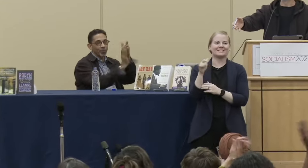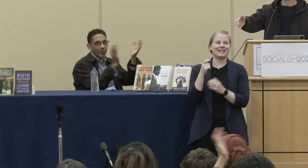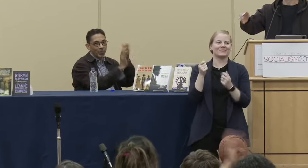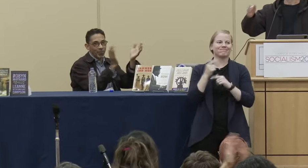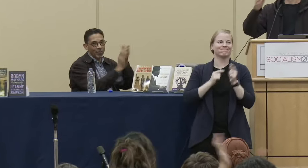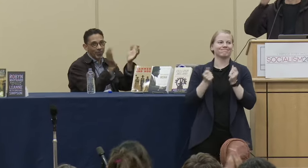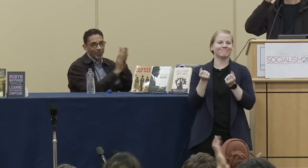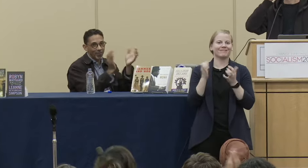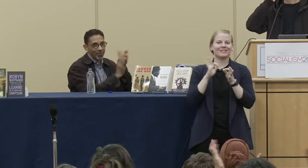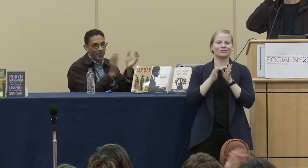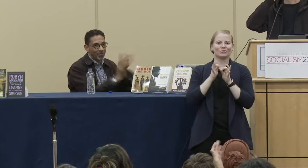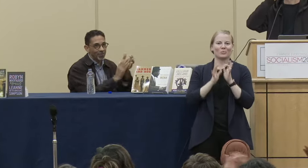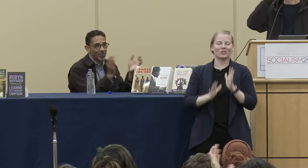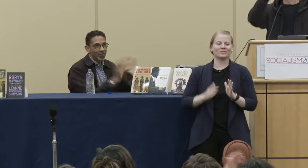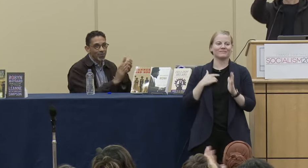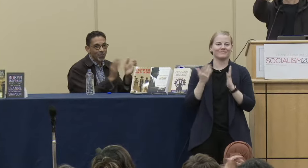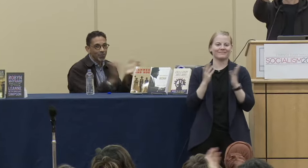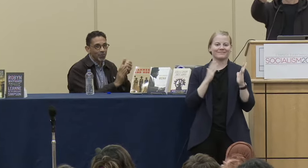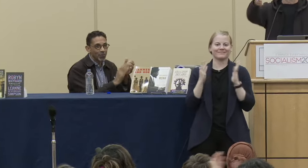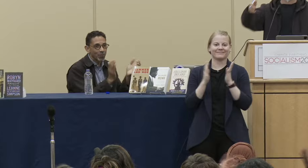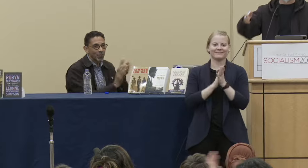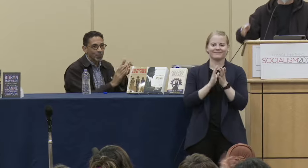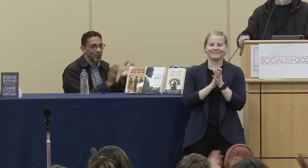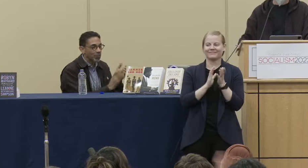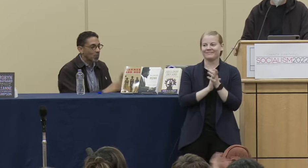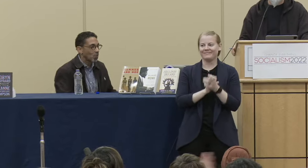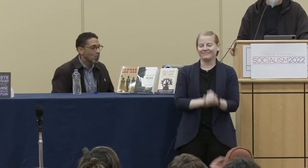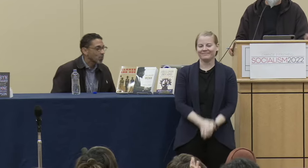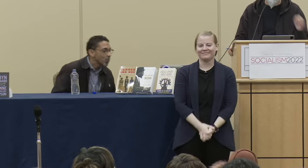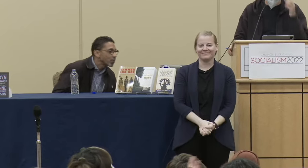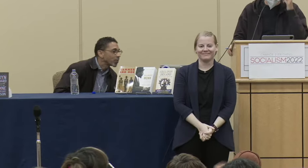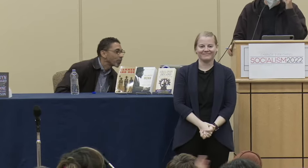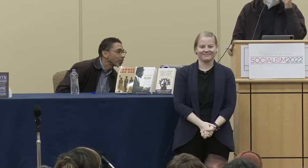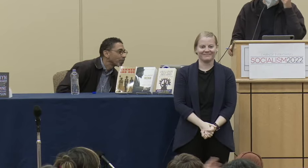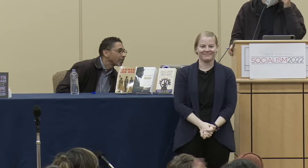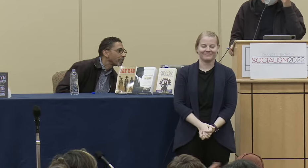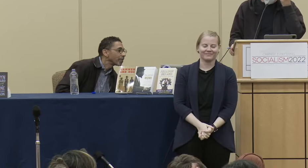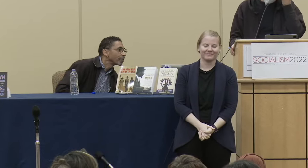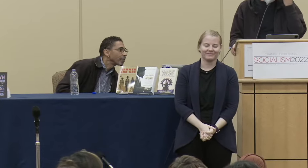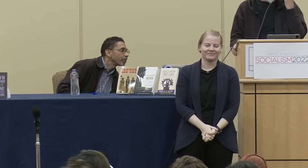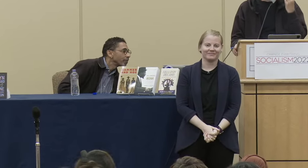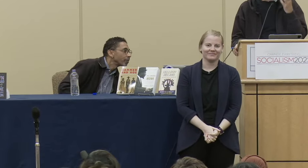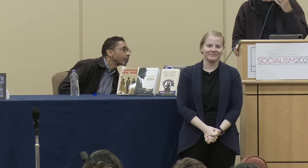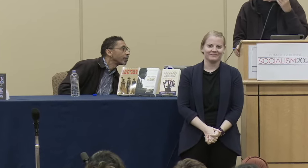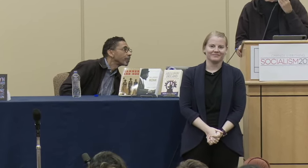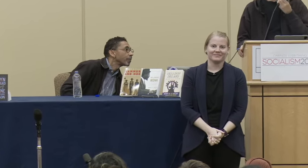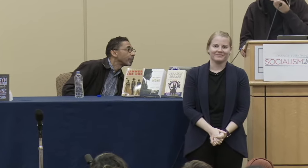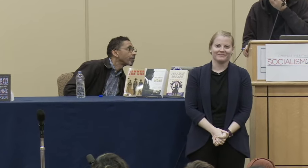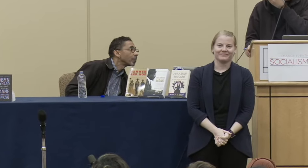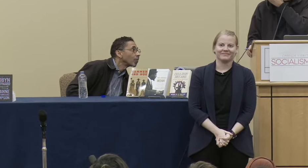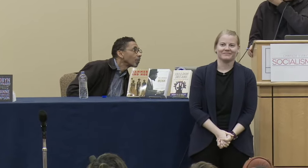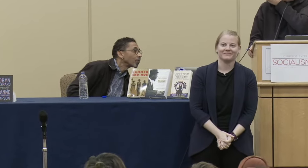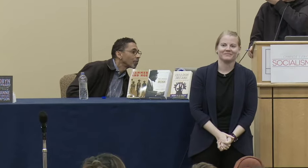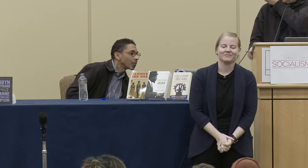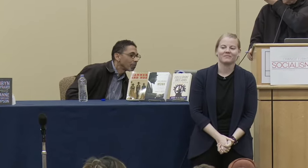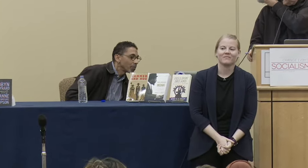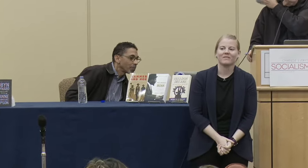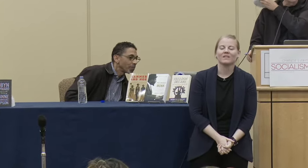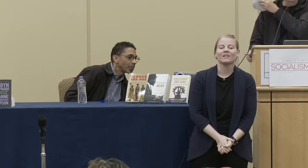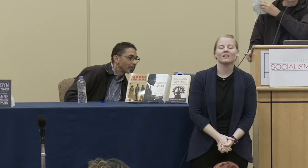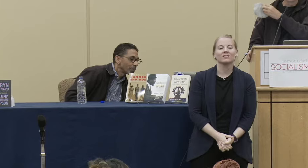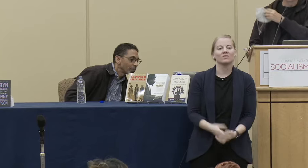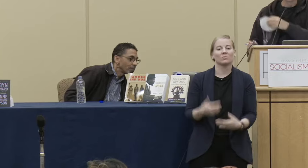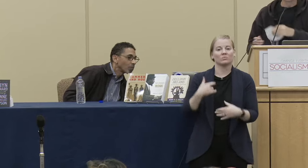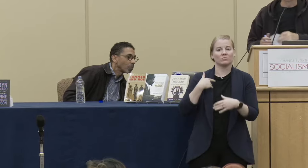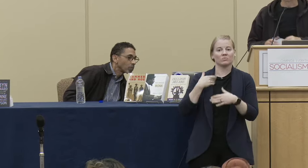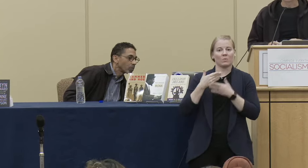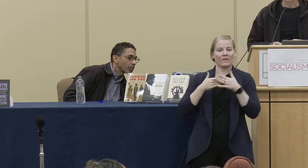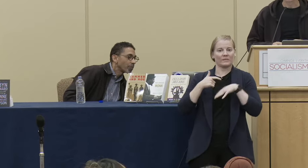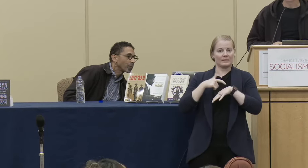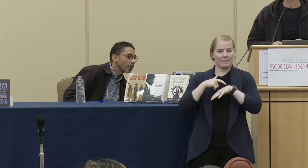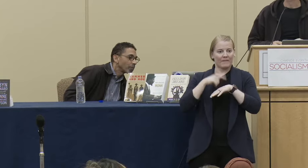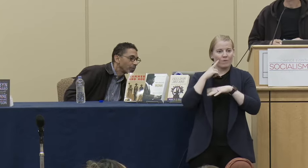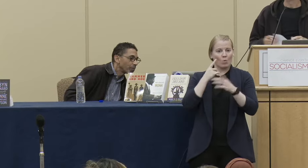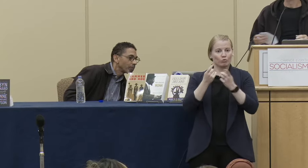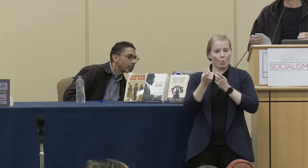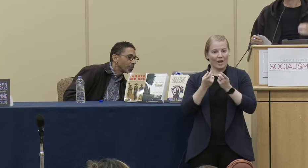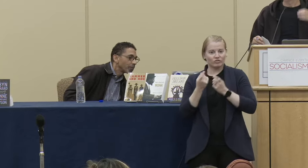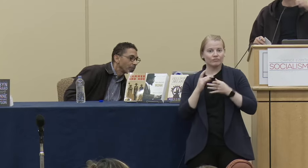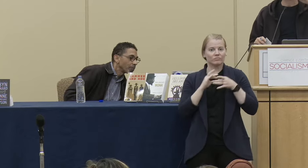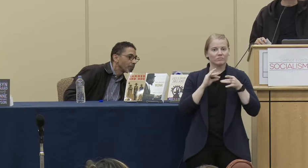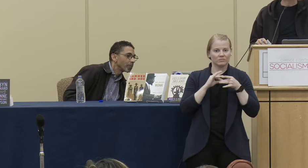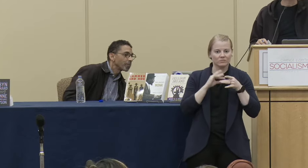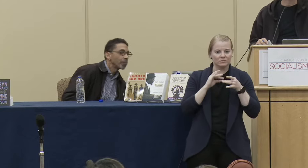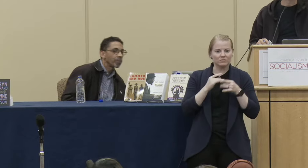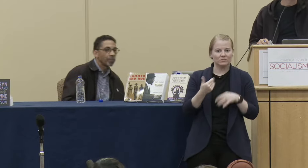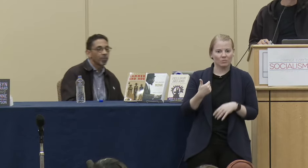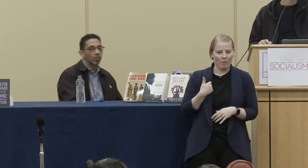our ASL interpreters ? So, we do have some time for